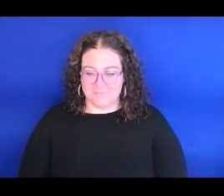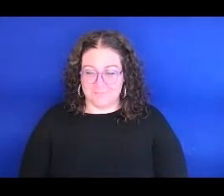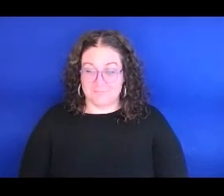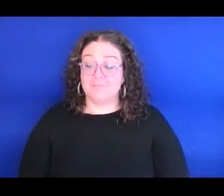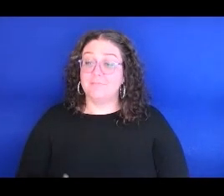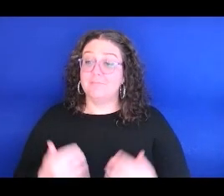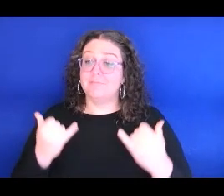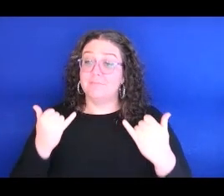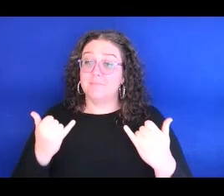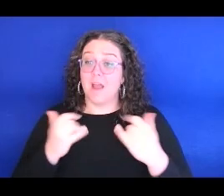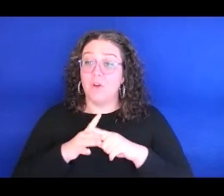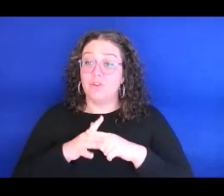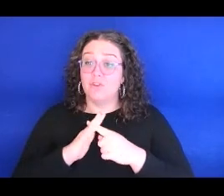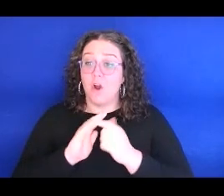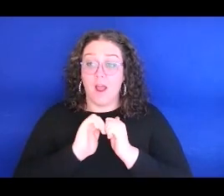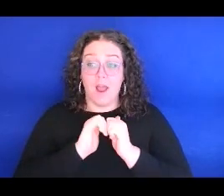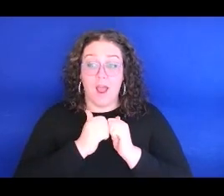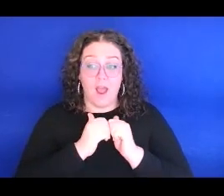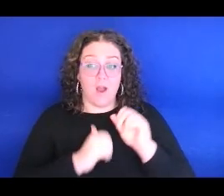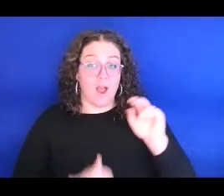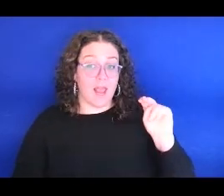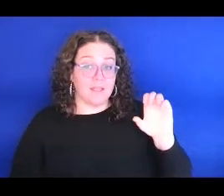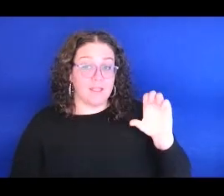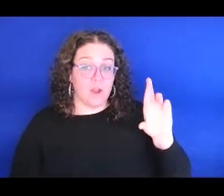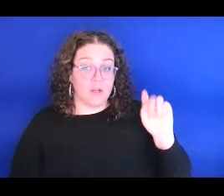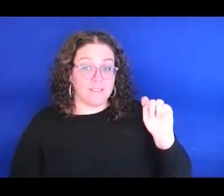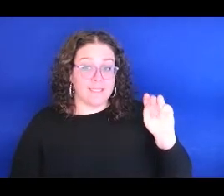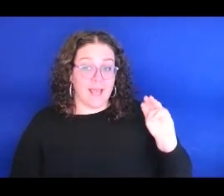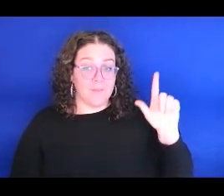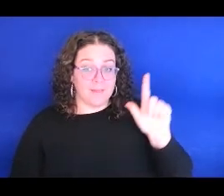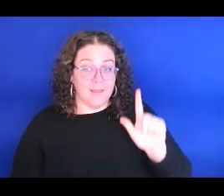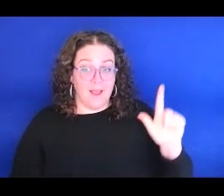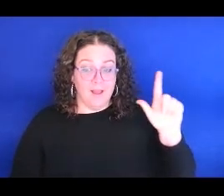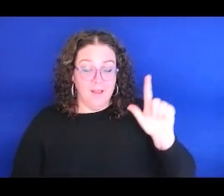Let’s start with the NCRTM Library. From the homepage, use the top